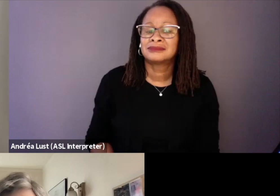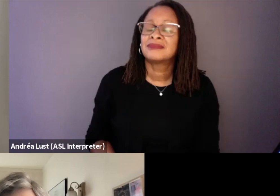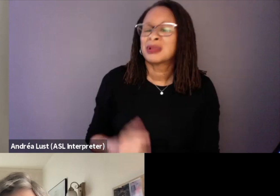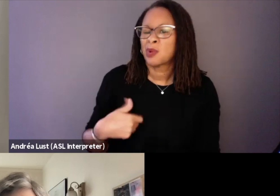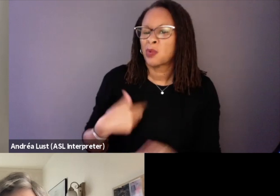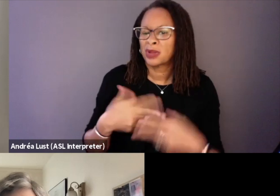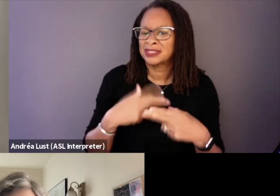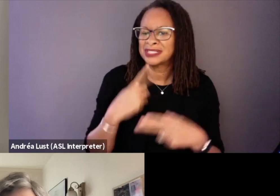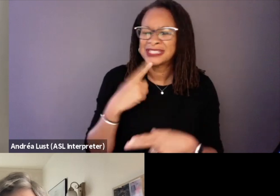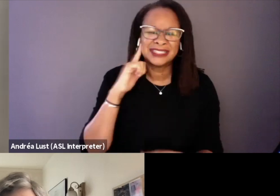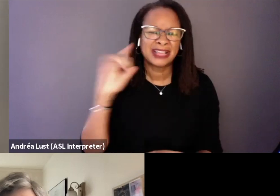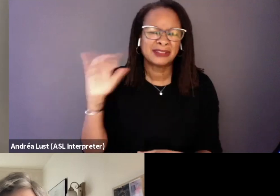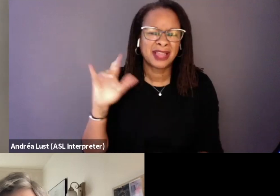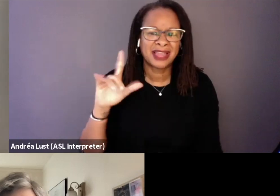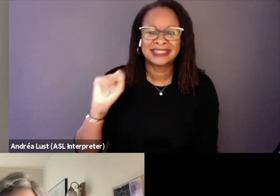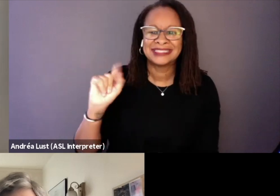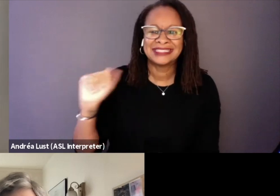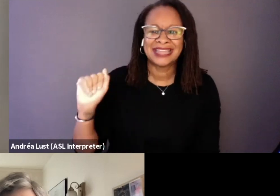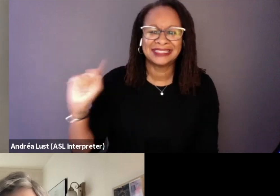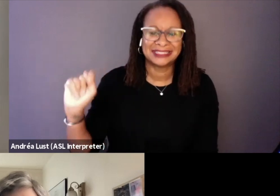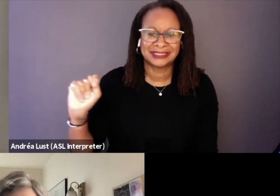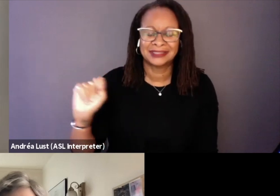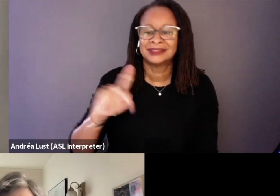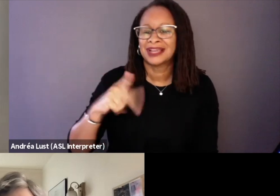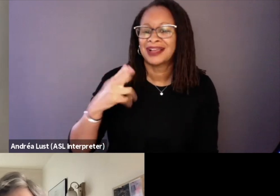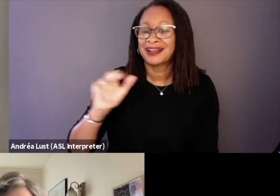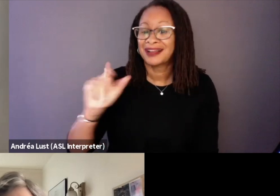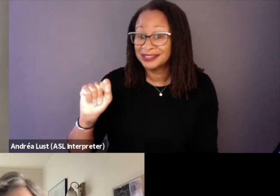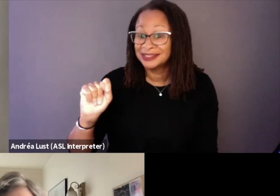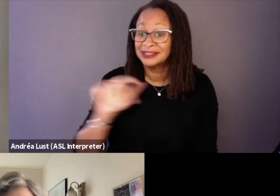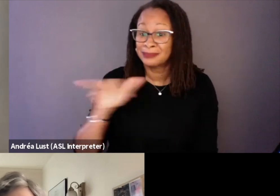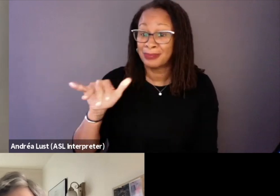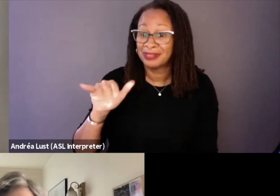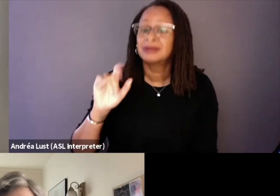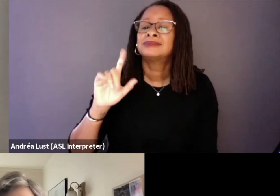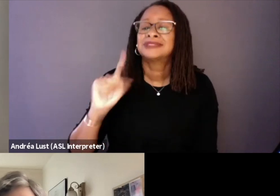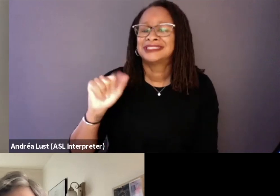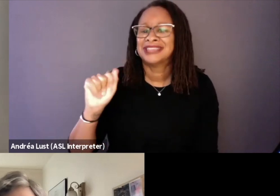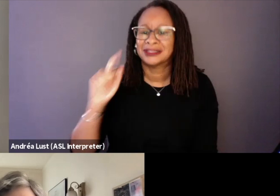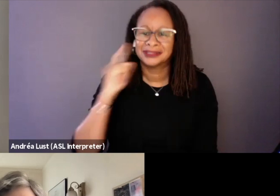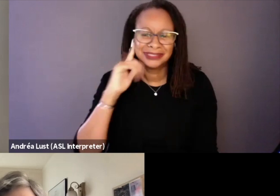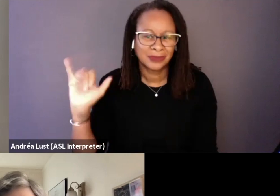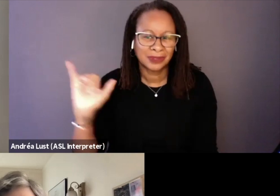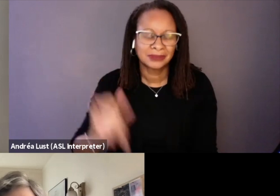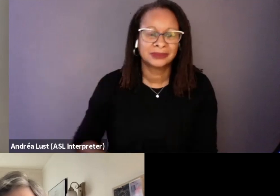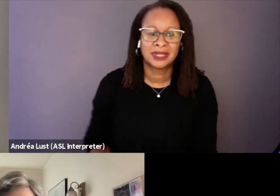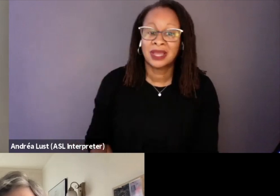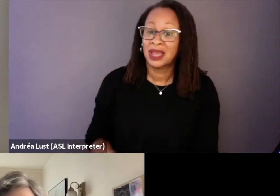Chat was part of, and is, continues to be part of the culture truly.